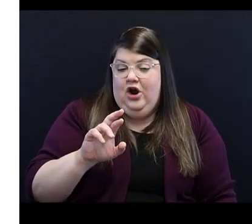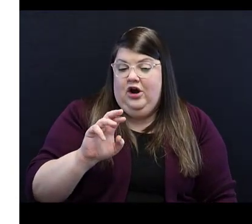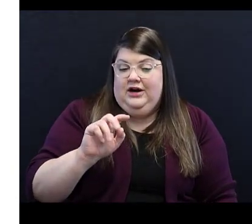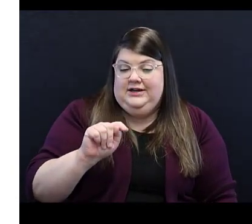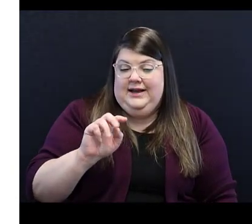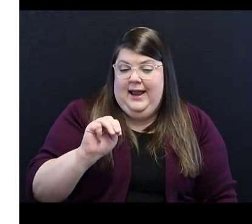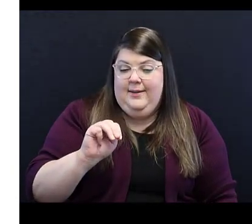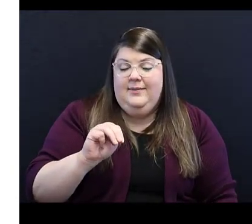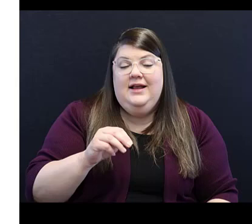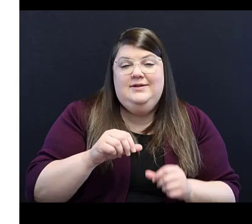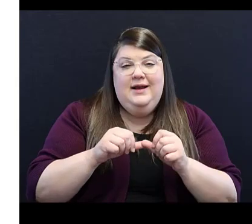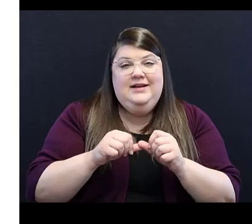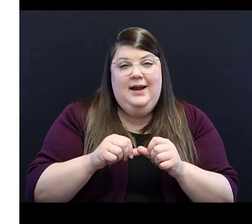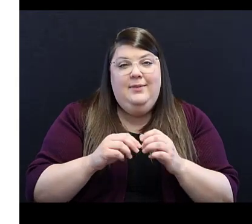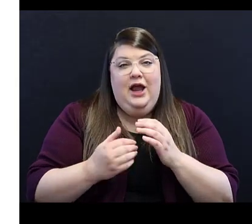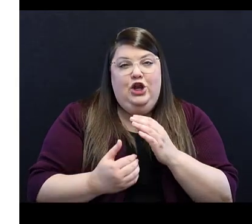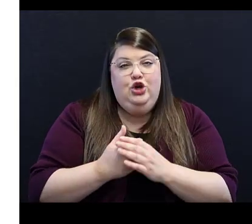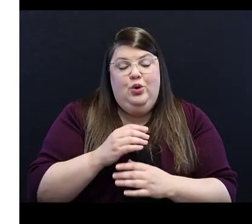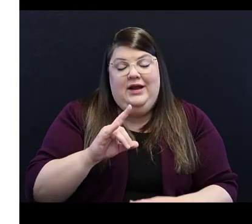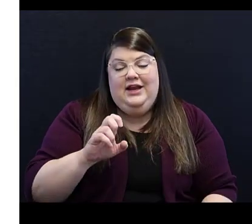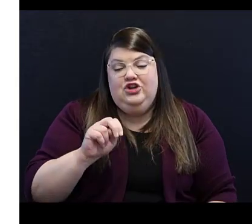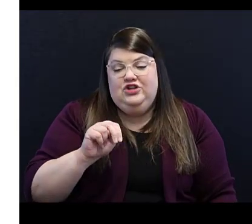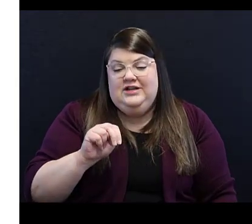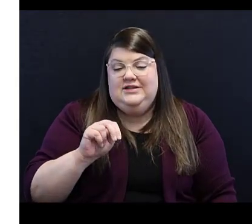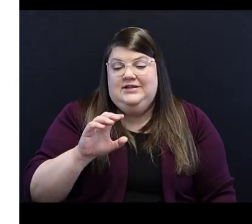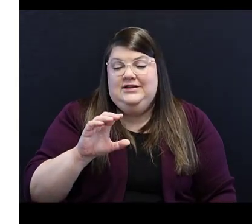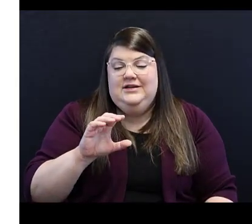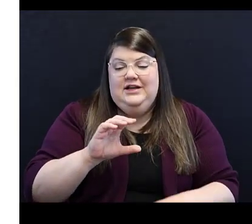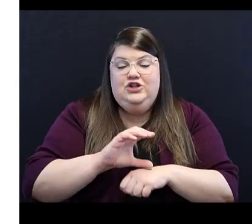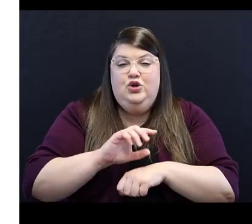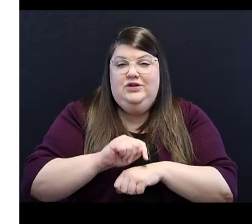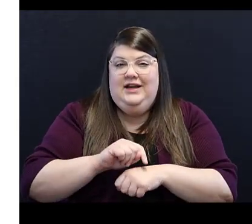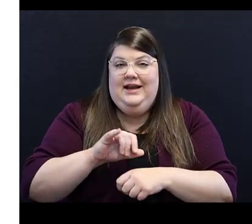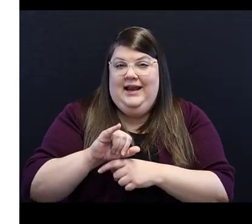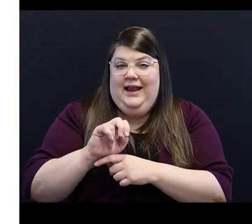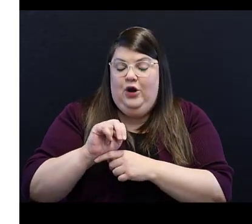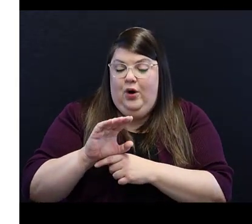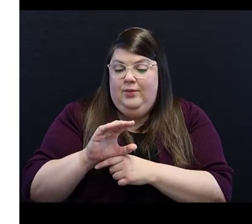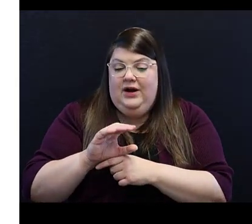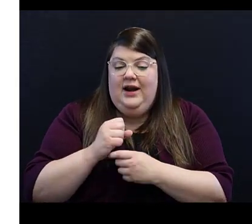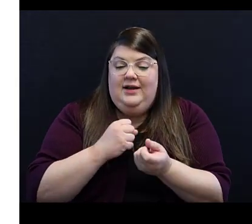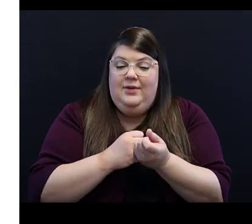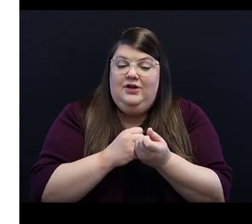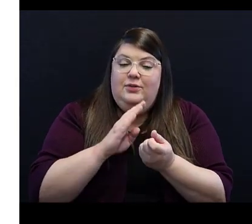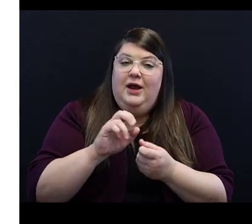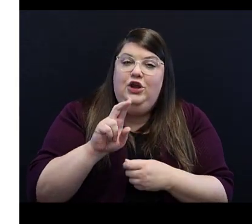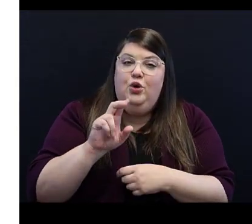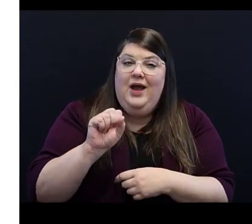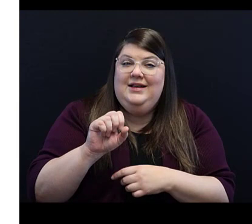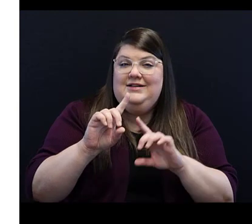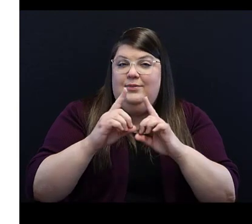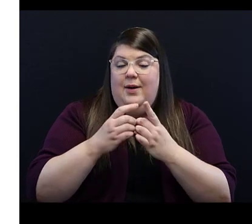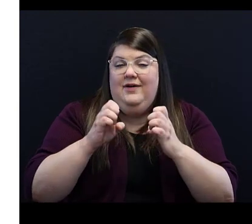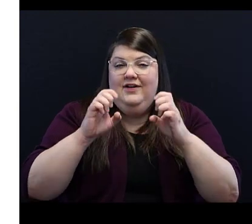New Editions Consulting, Inc. and sponsored by the U.S. Department of Education, Rehabilitation